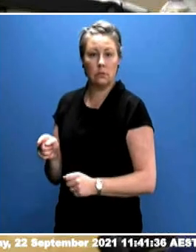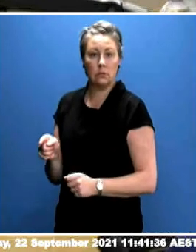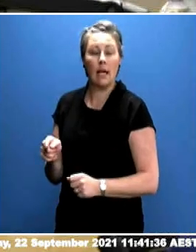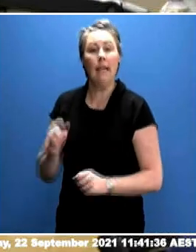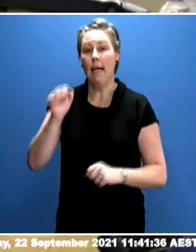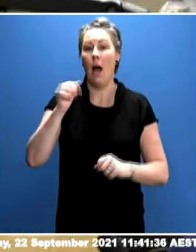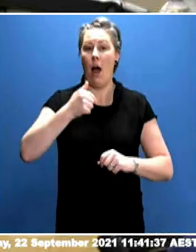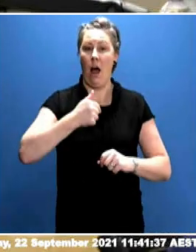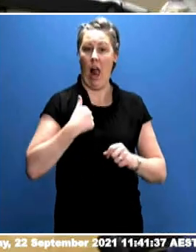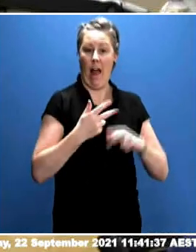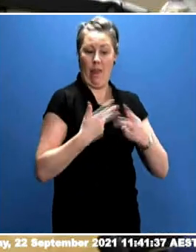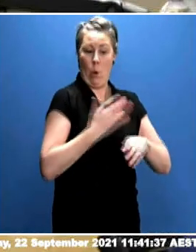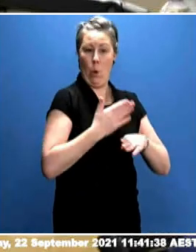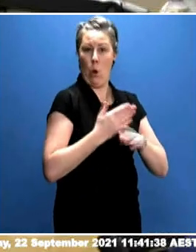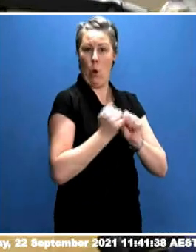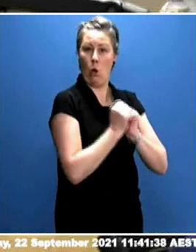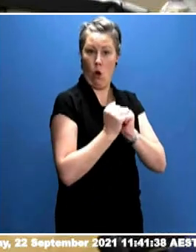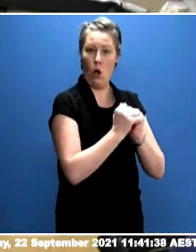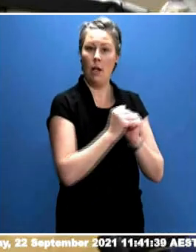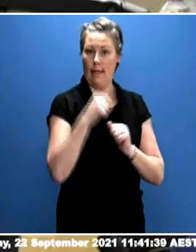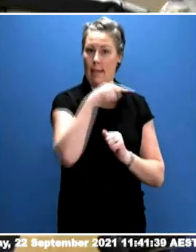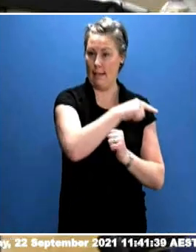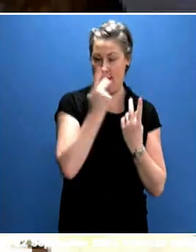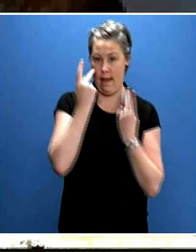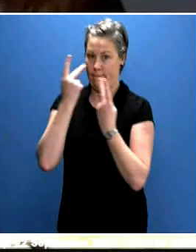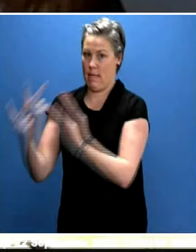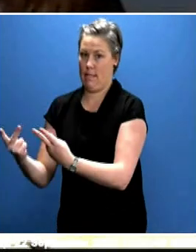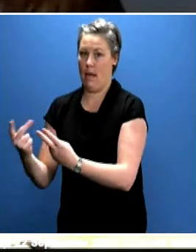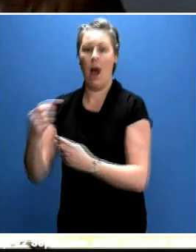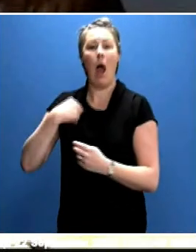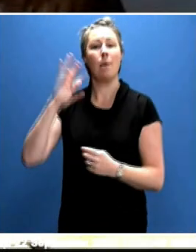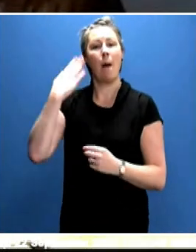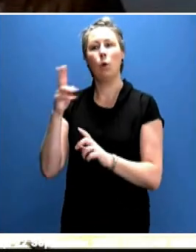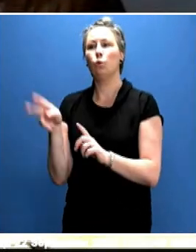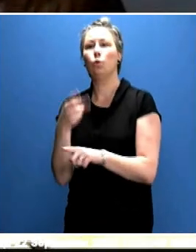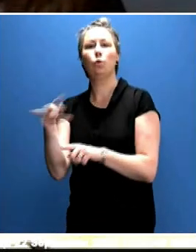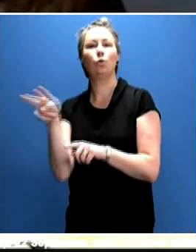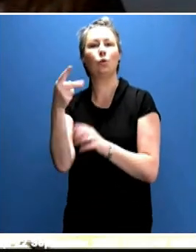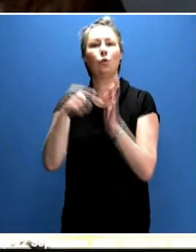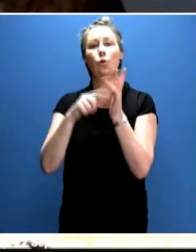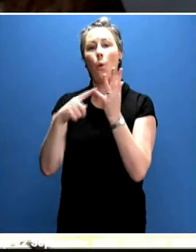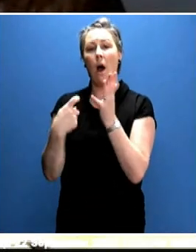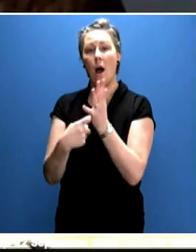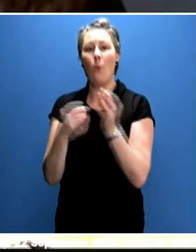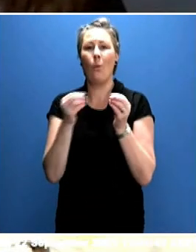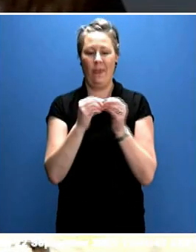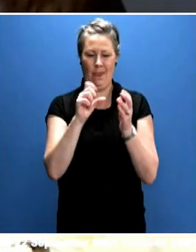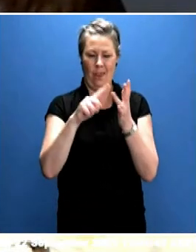My colleagues have seen clients directly at the centre. I did a tour of the centre as part of that inquest with the coroner.